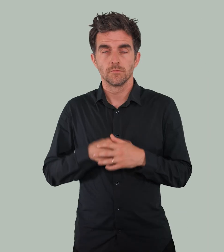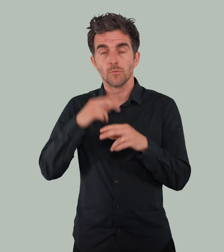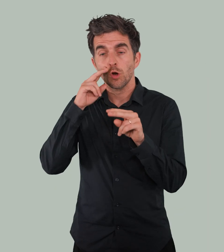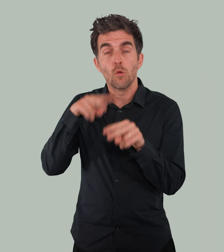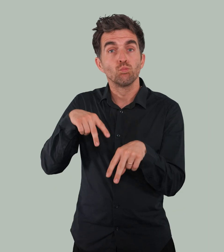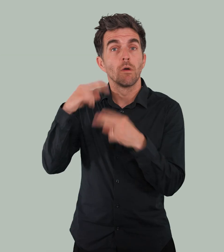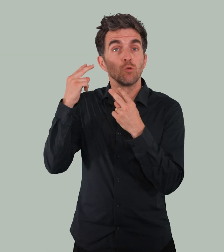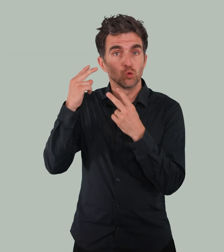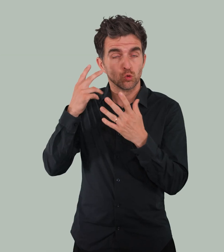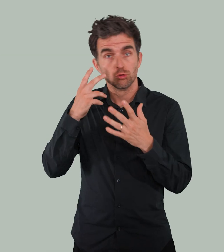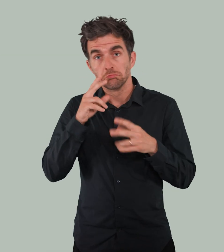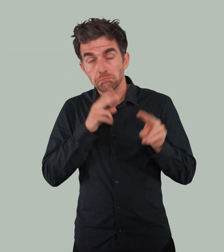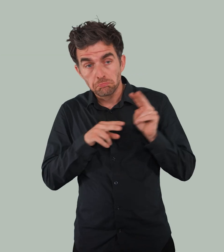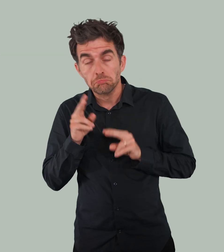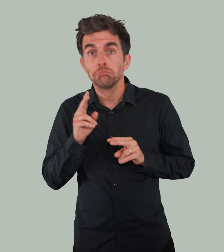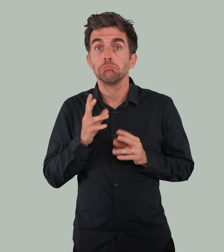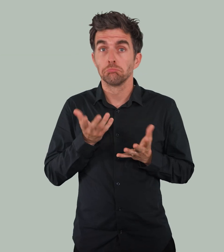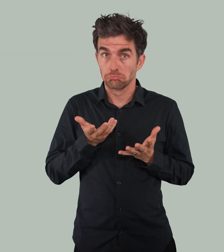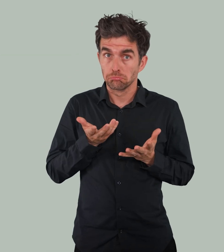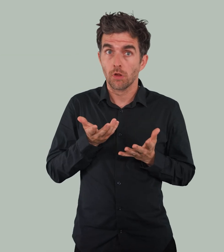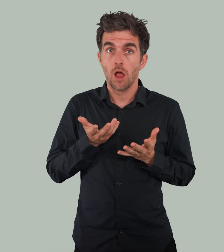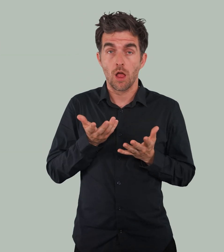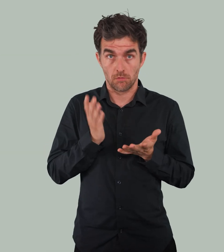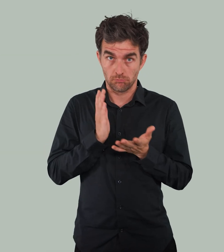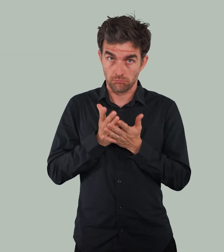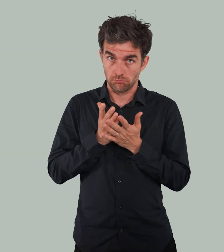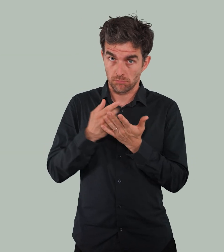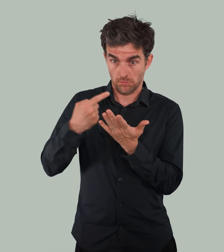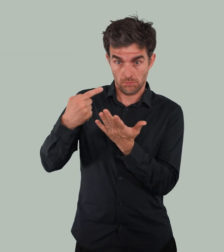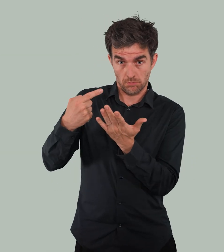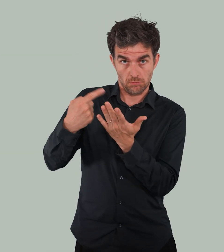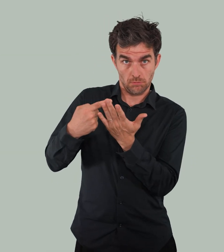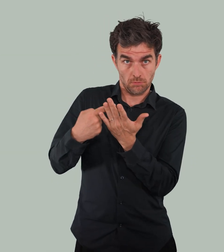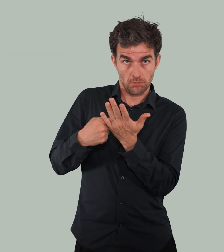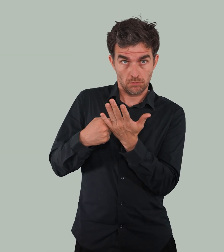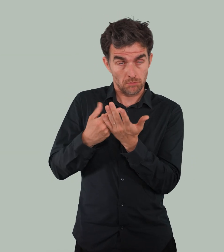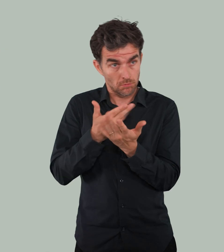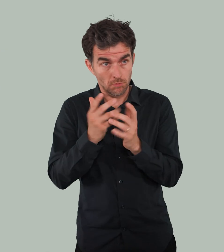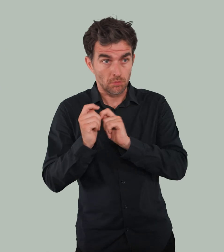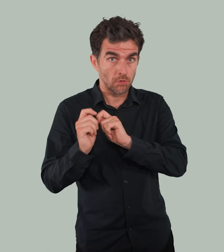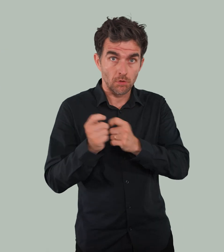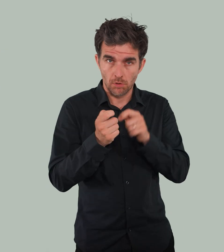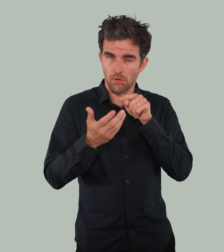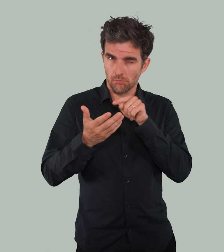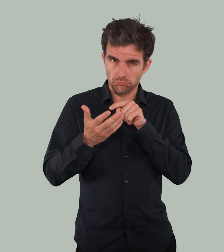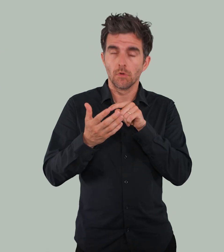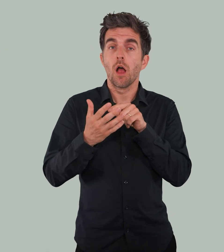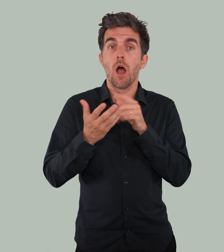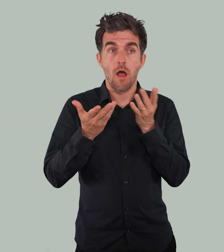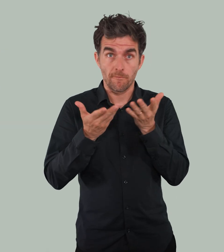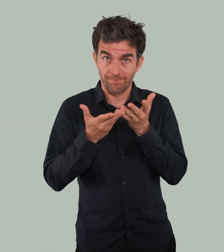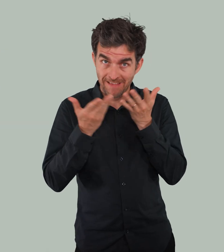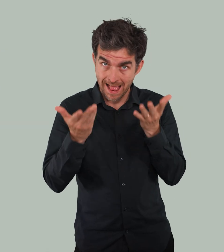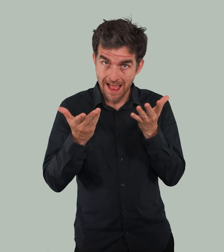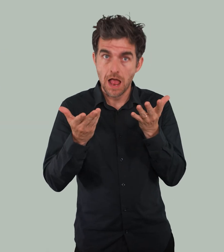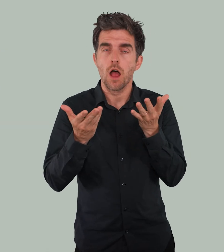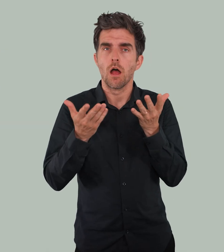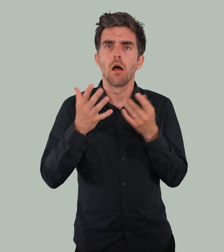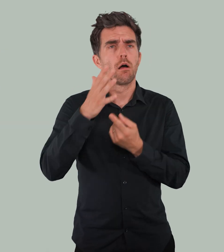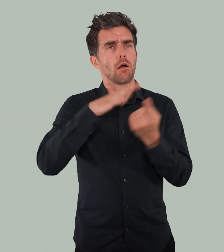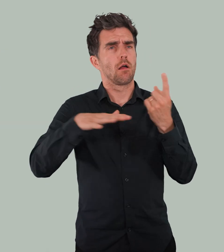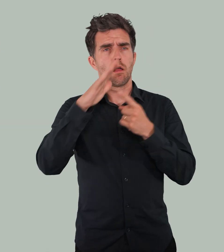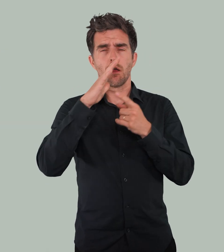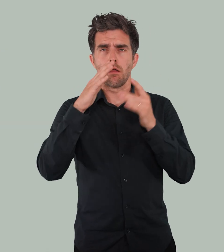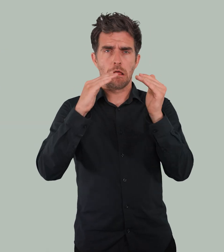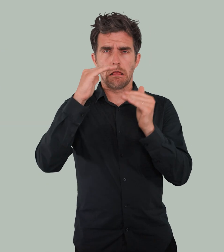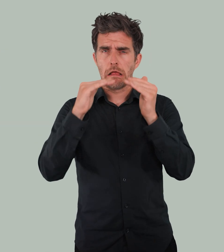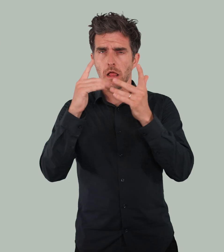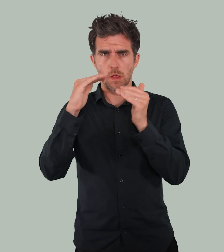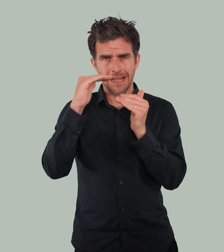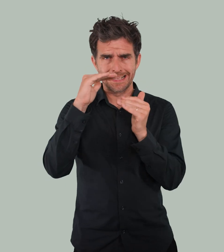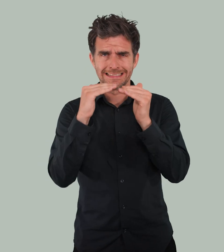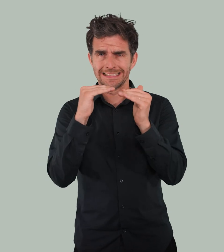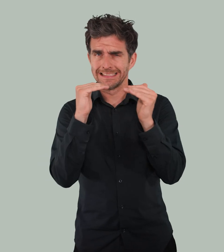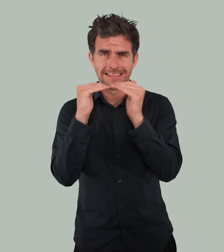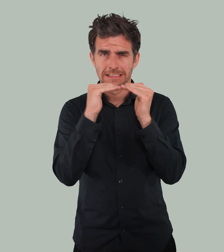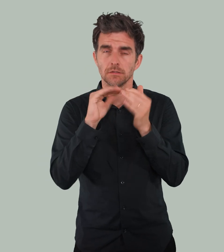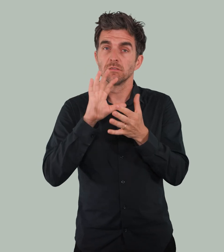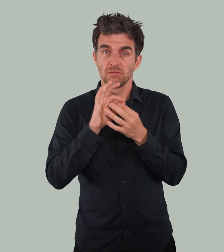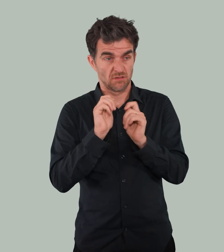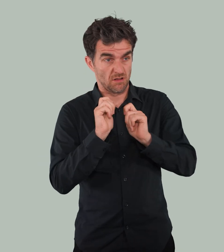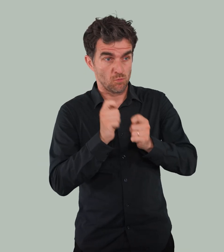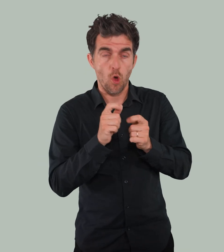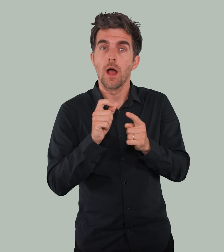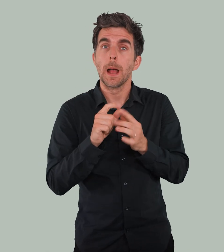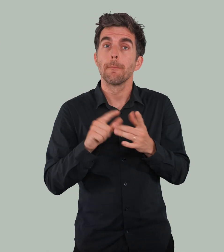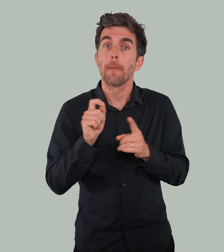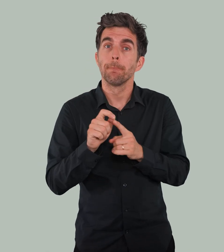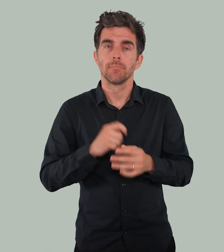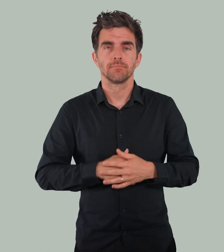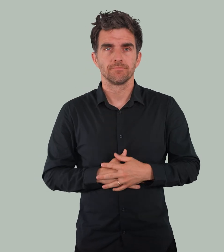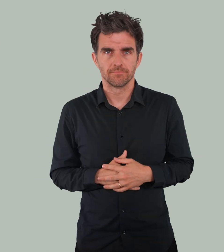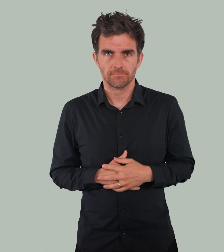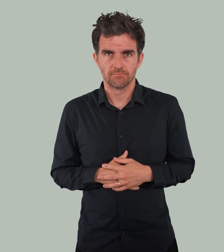46. The Review is examining eligibility, fairness and equity in the award of PIP.